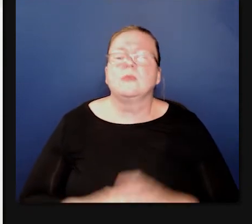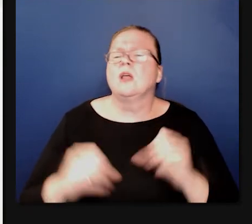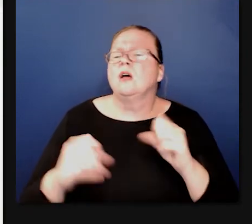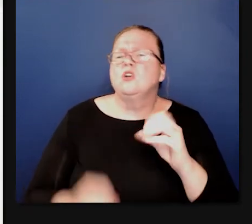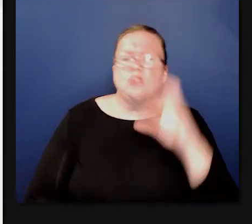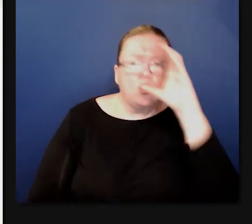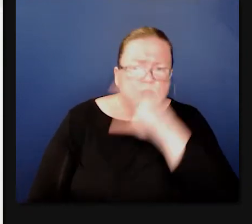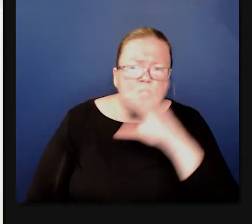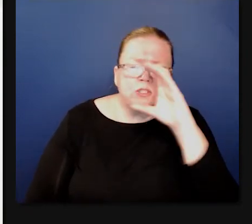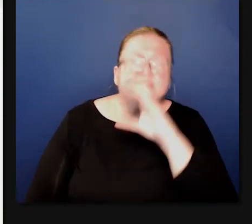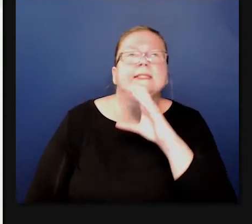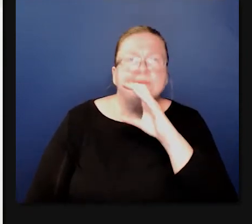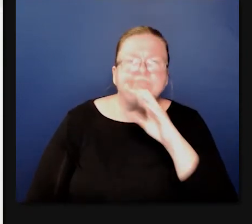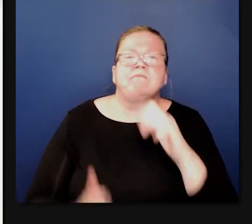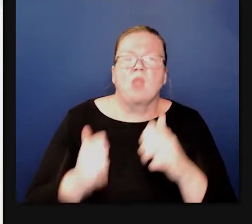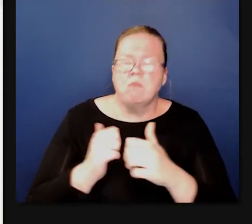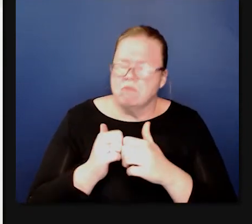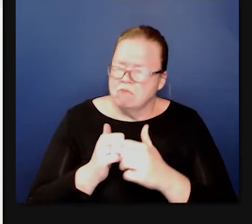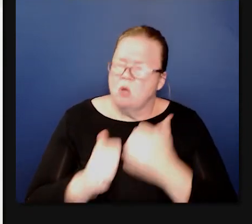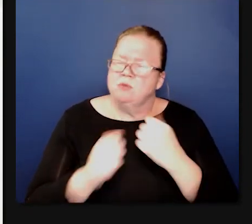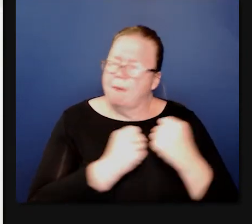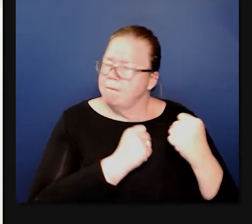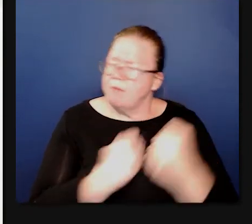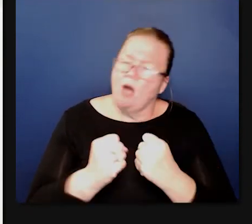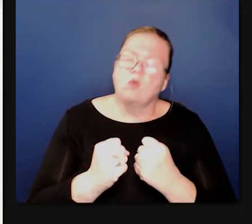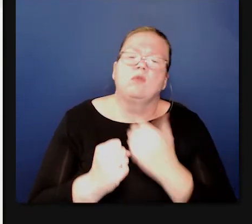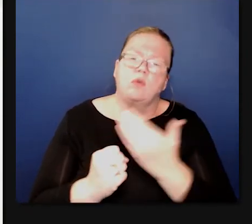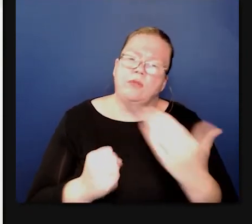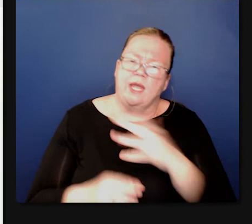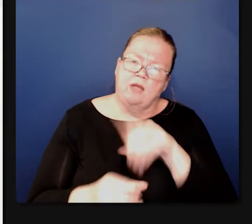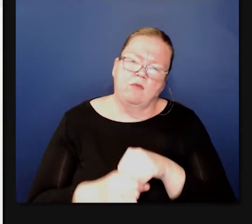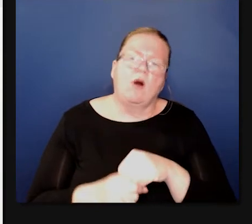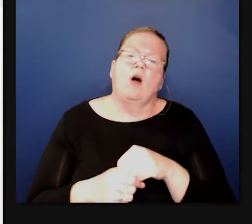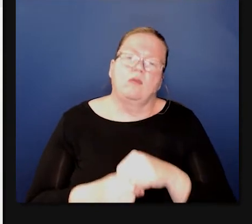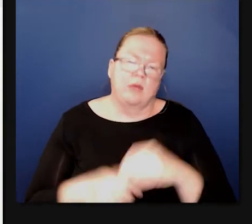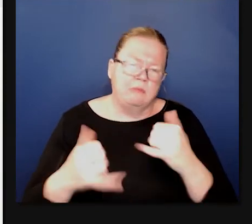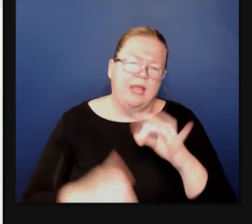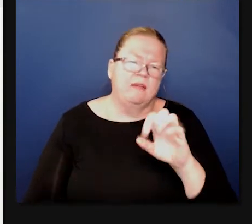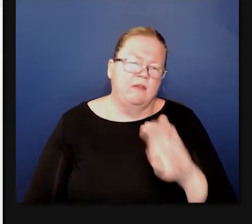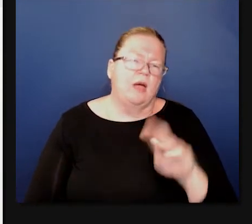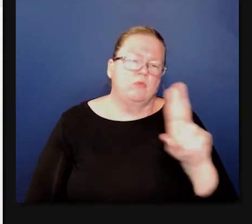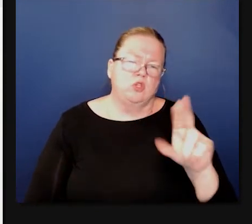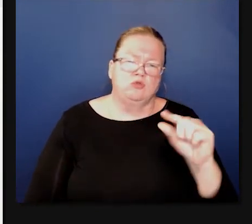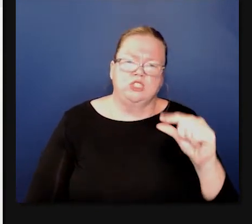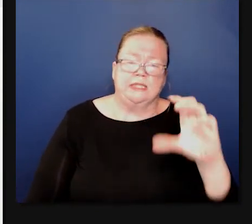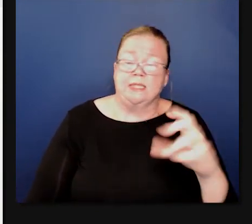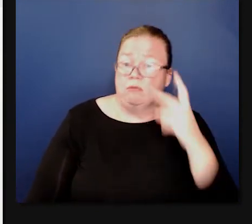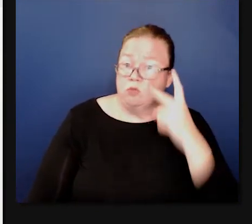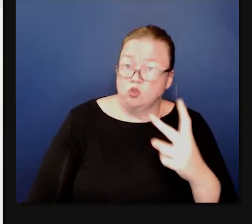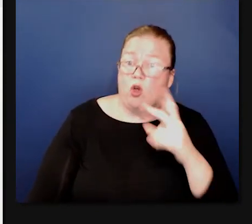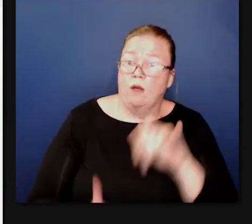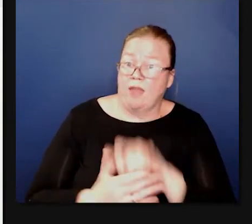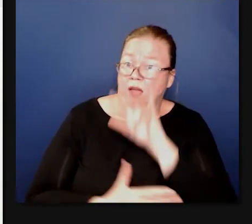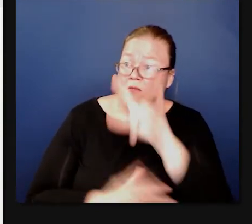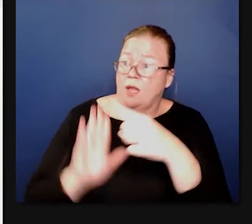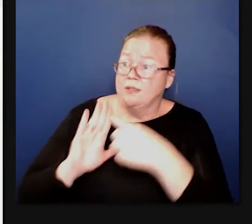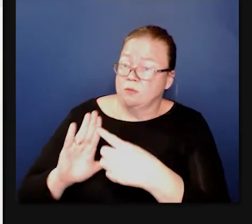So search is probably one of the most powerful features of PlayFab UTC As you saw from the Flight Sim demo,